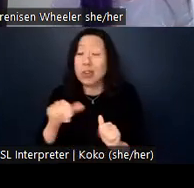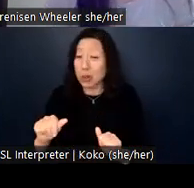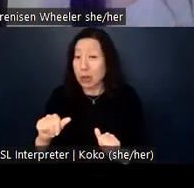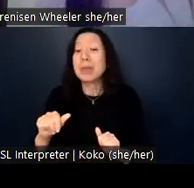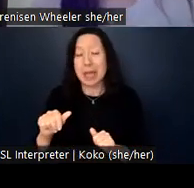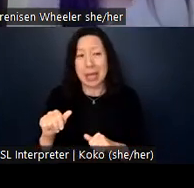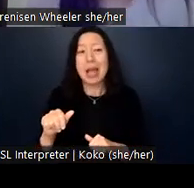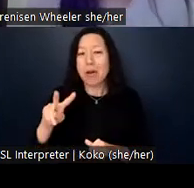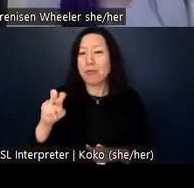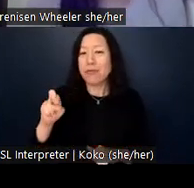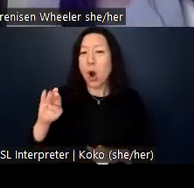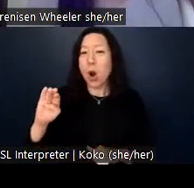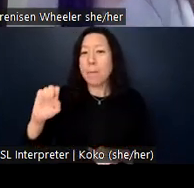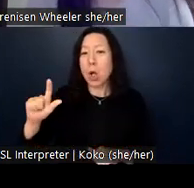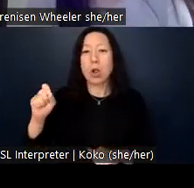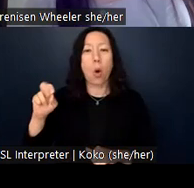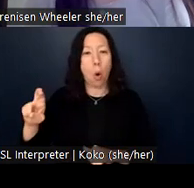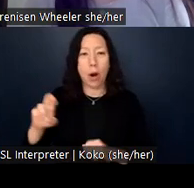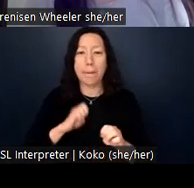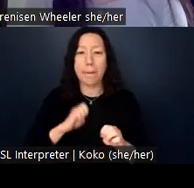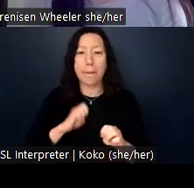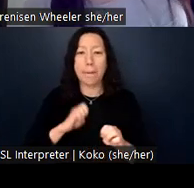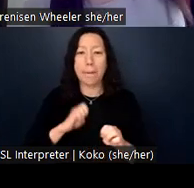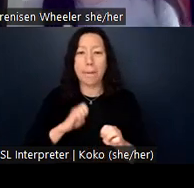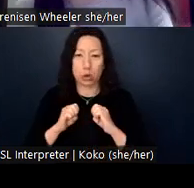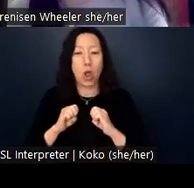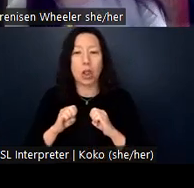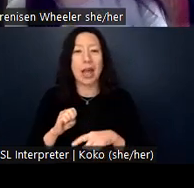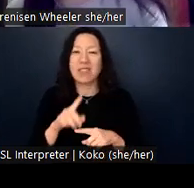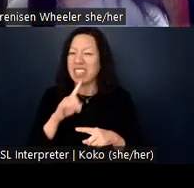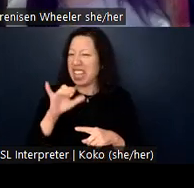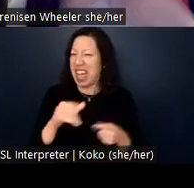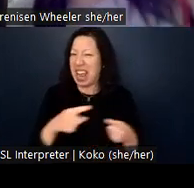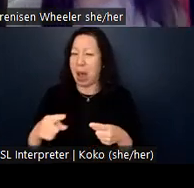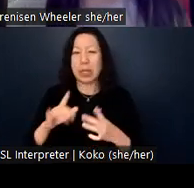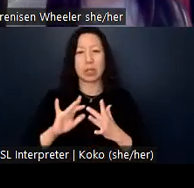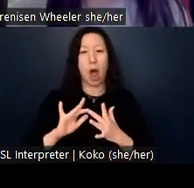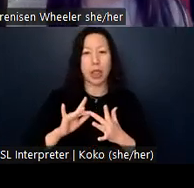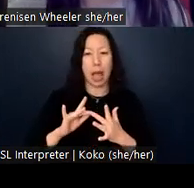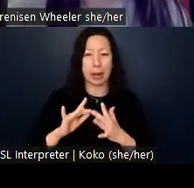12:51:14 And it's, conducted, online, and so all communication in a healthy relationship